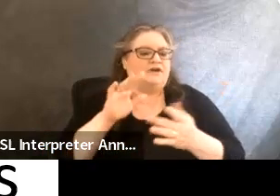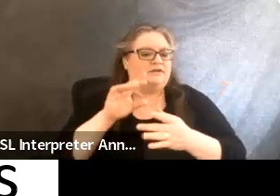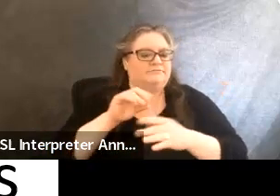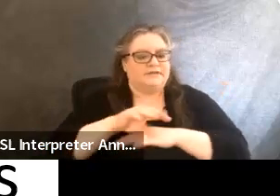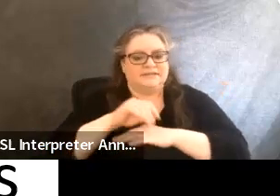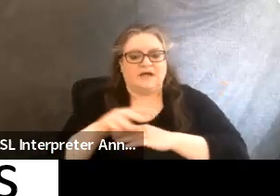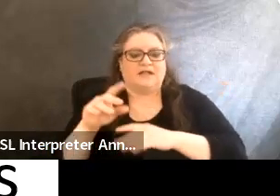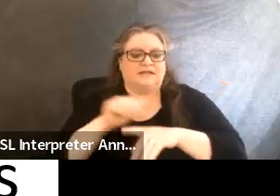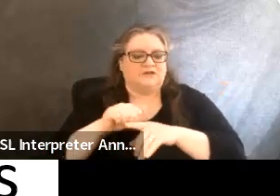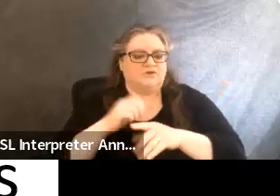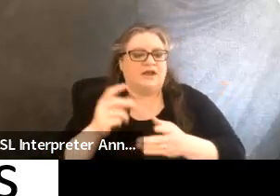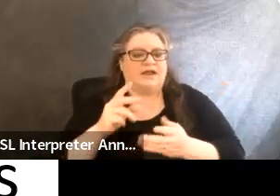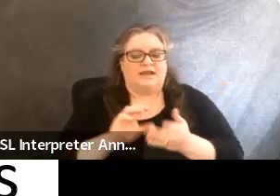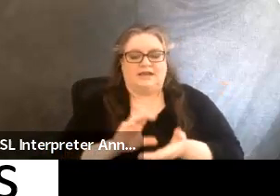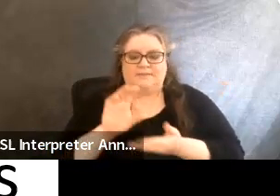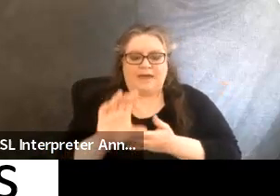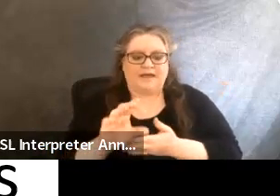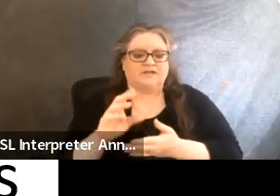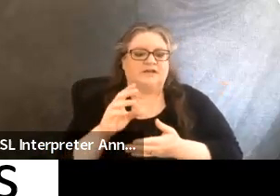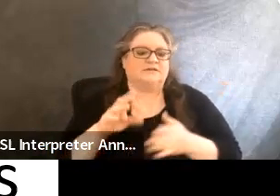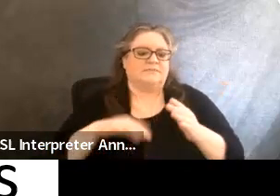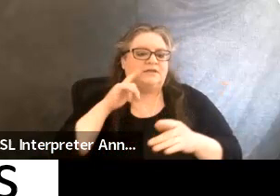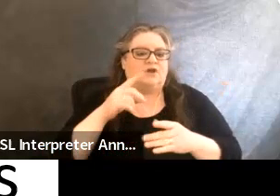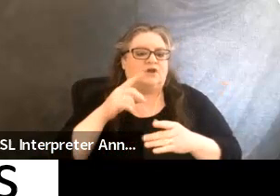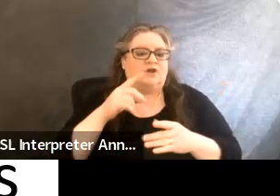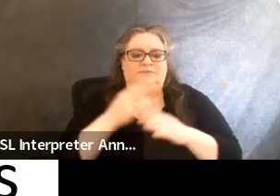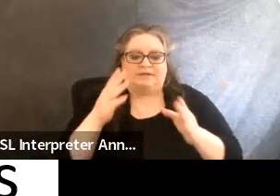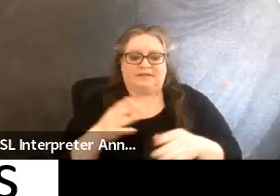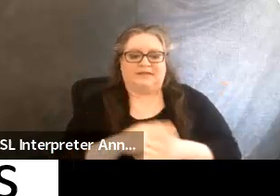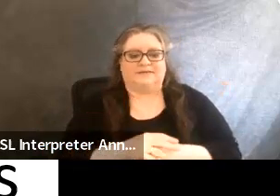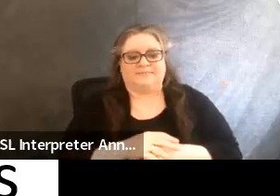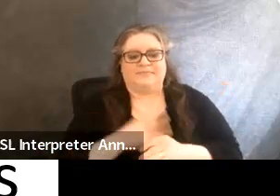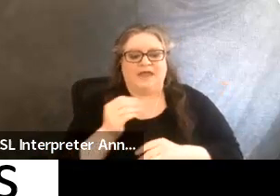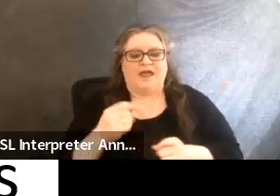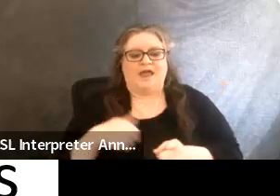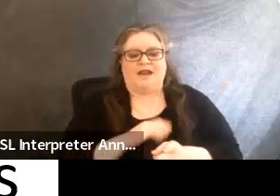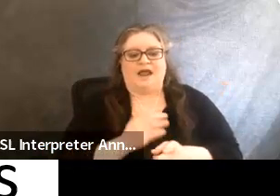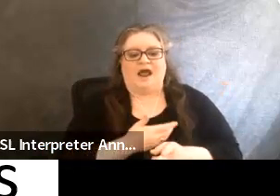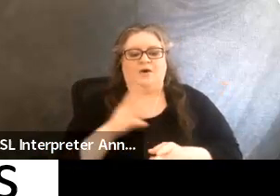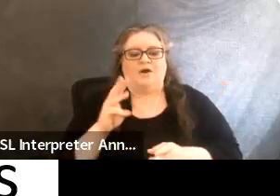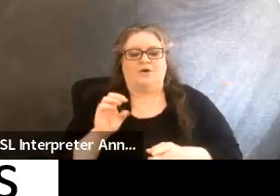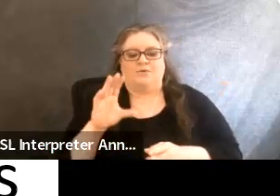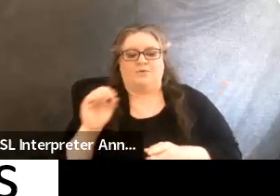relating to accessibility and usability, and our WeCo university e-learning portal provides